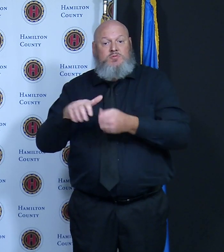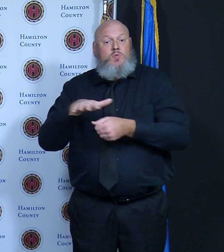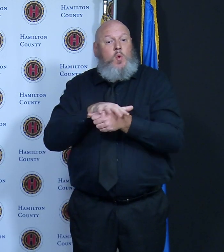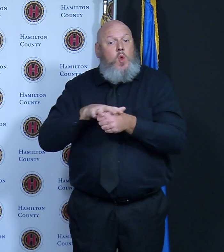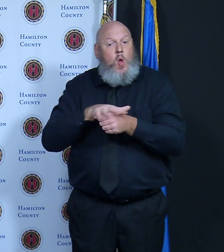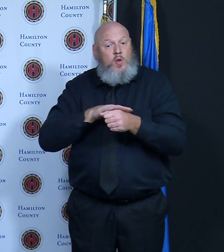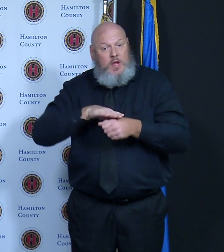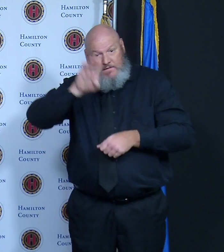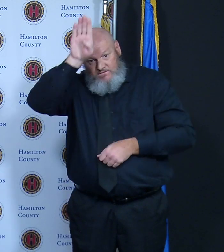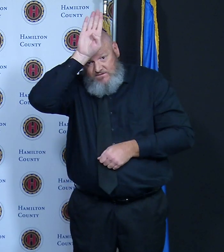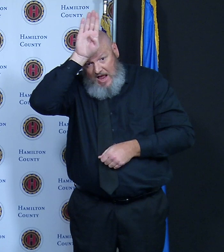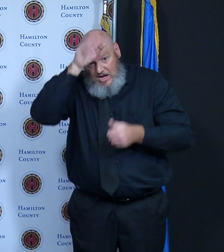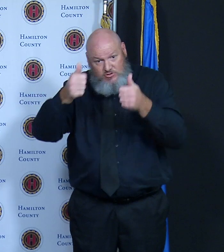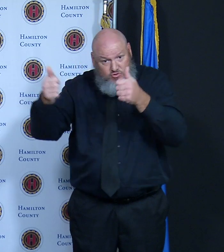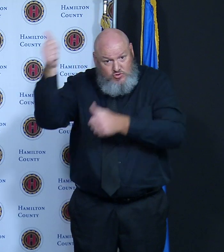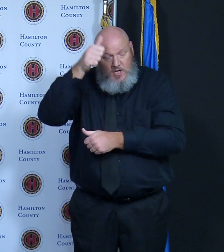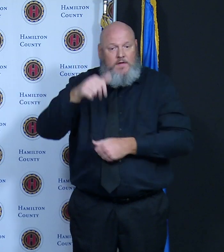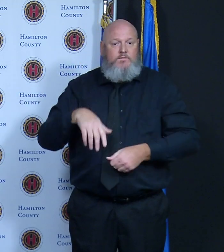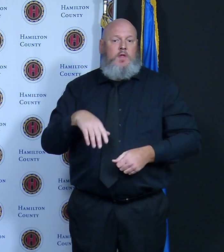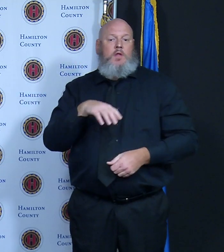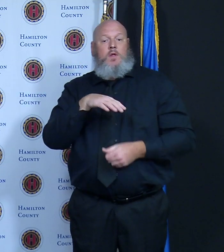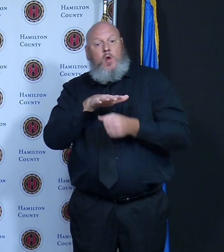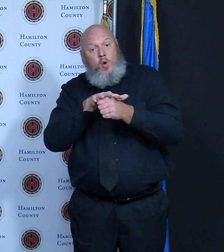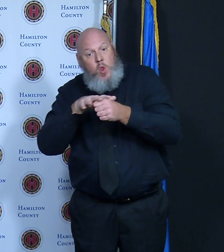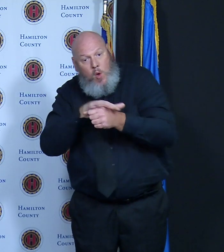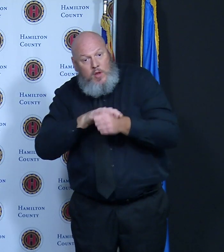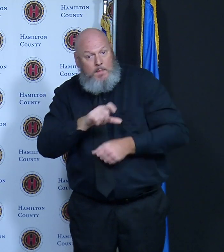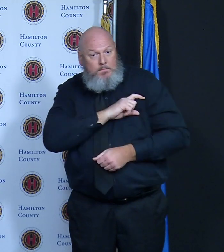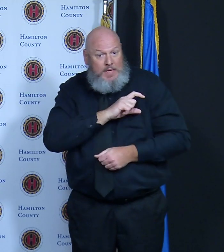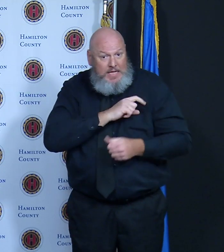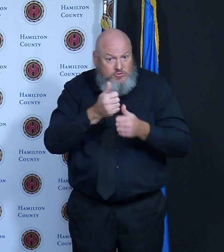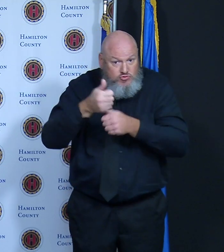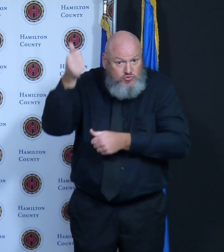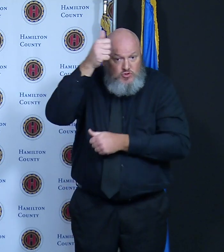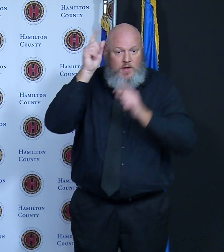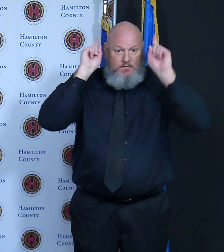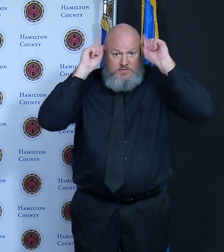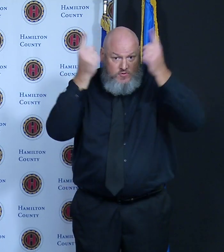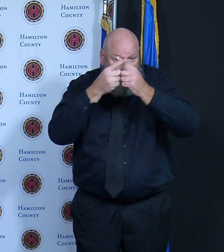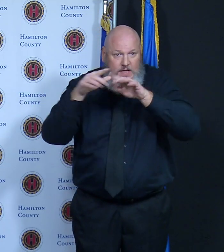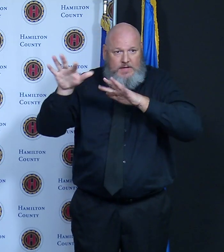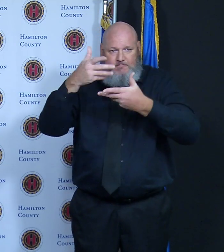as possible and that if an organization completely out we try to help them as